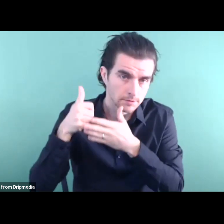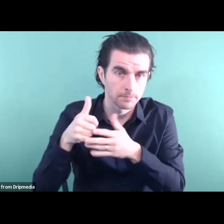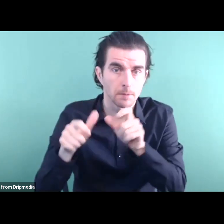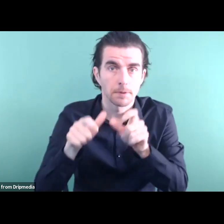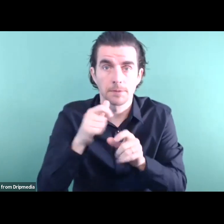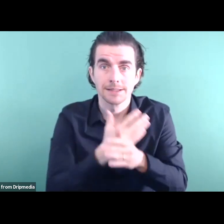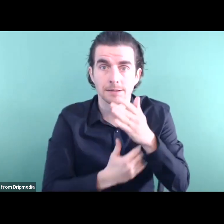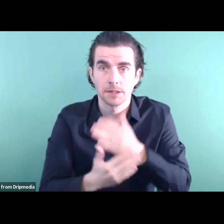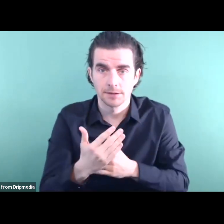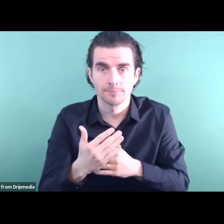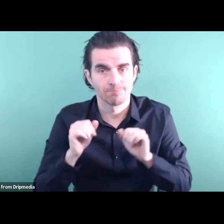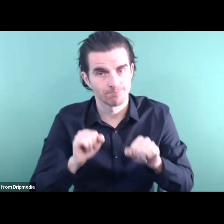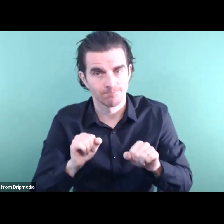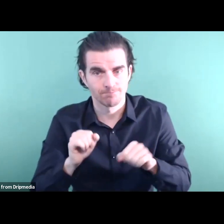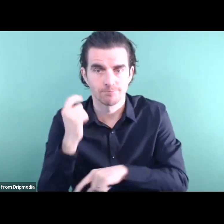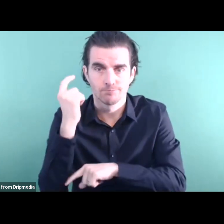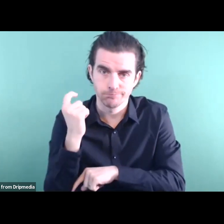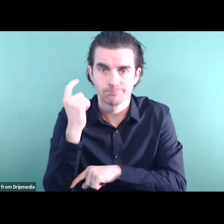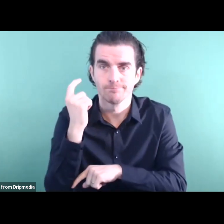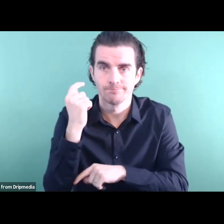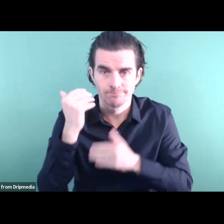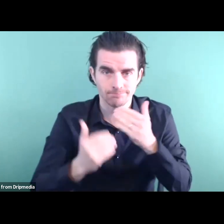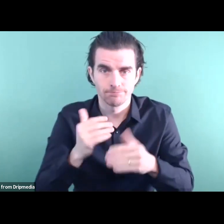Disappeared again, okay. So,